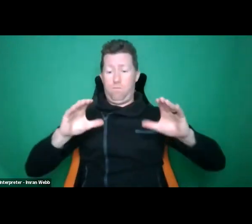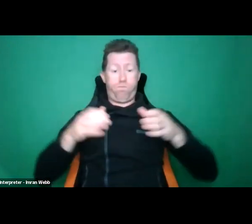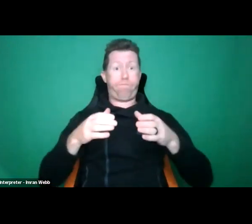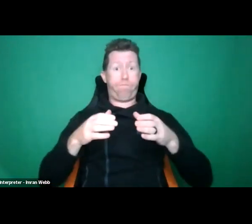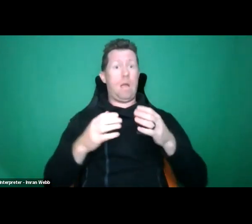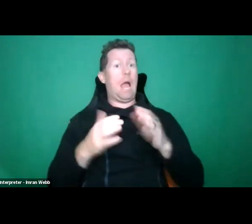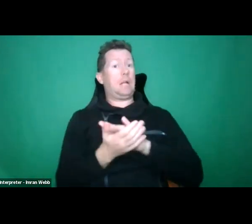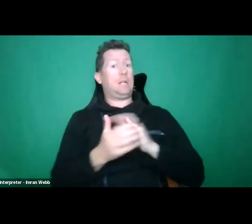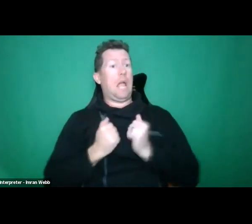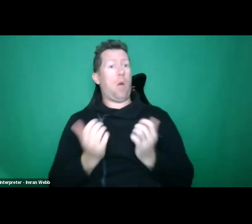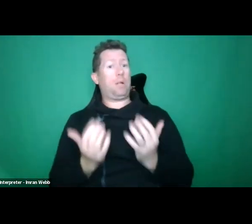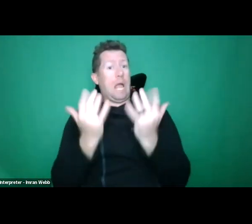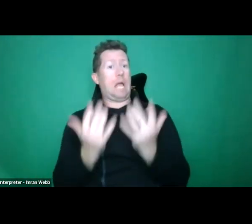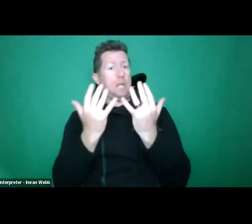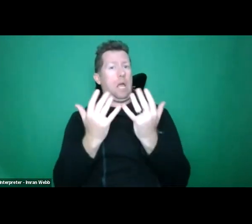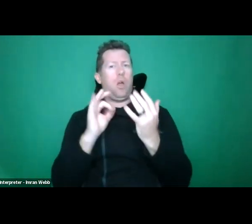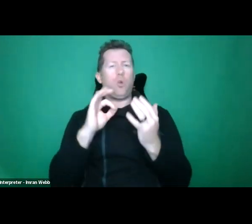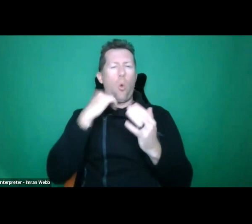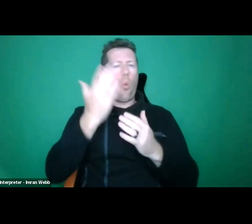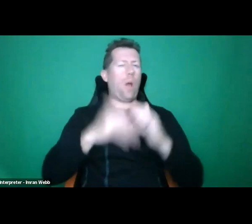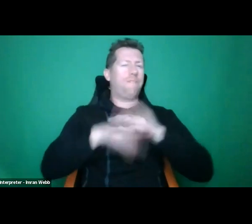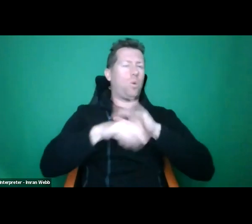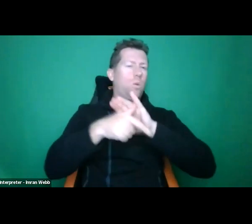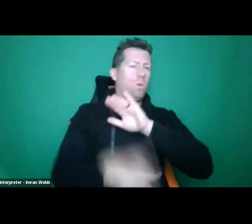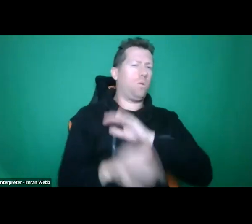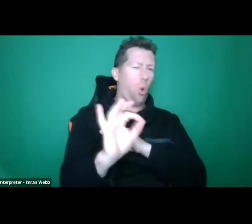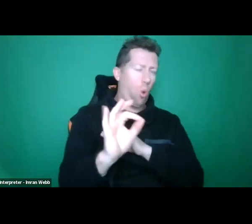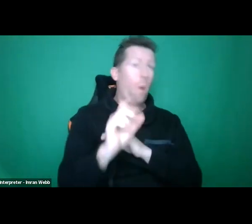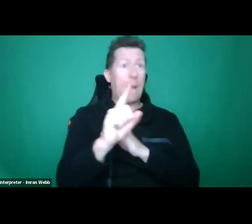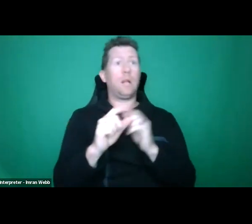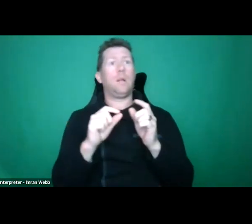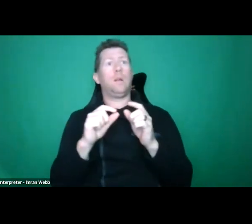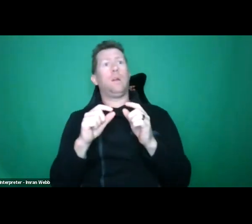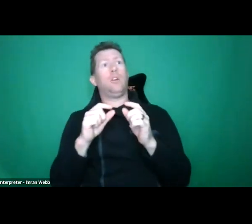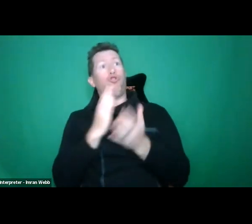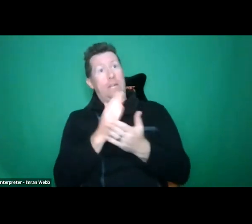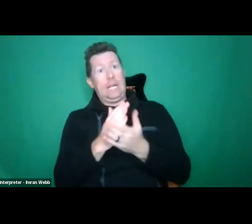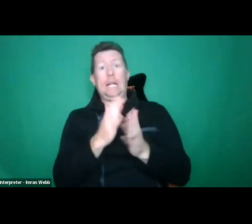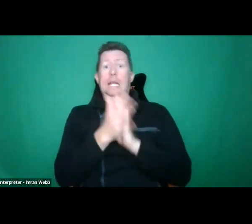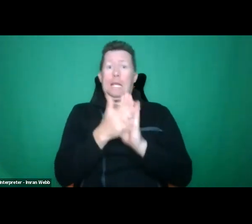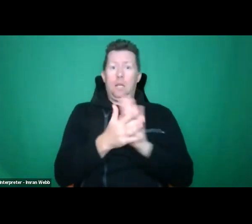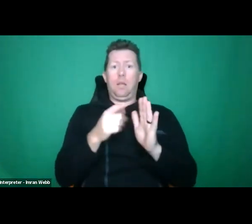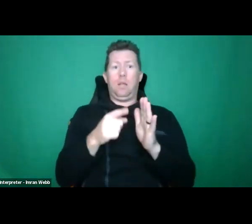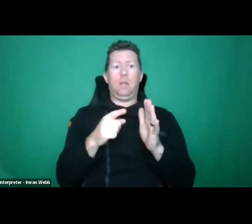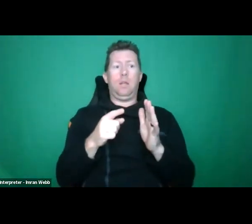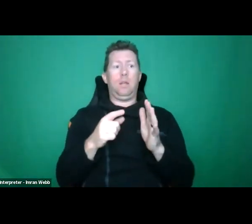And the data is not always comprehensive of their needs. By definition, they've been disenfranchized from the system.